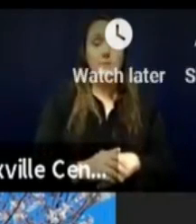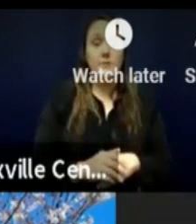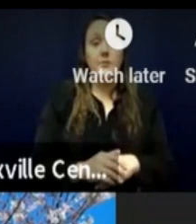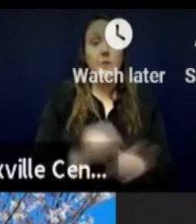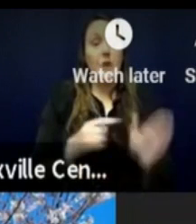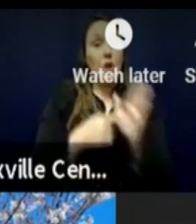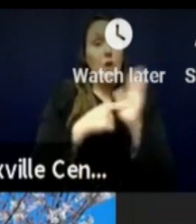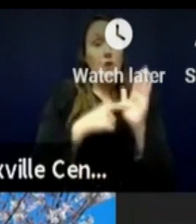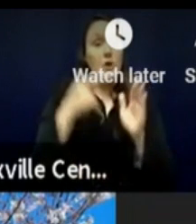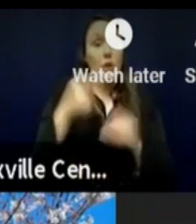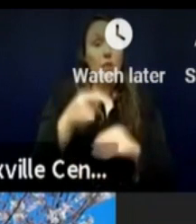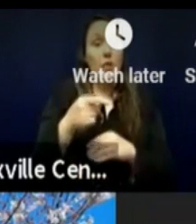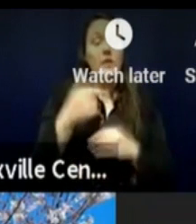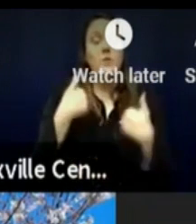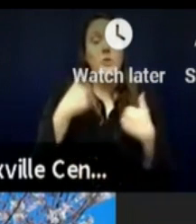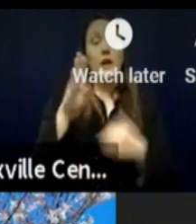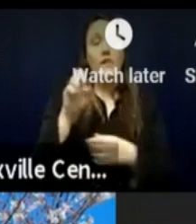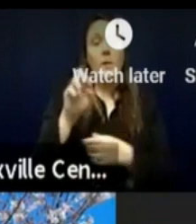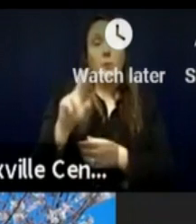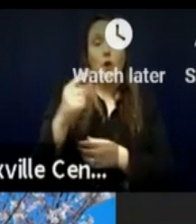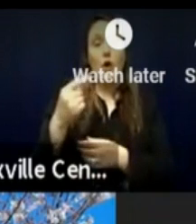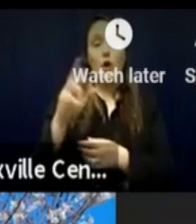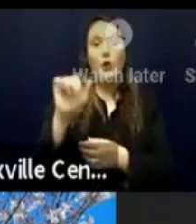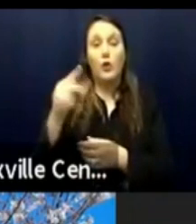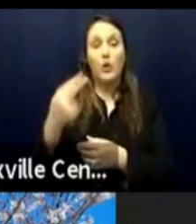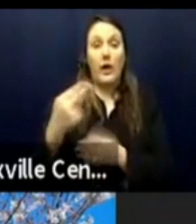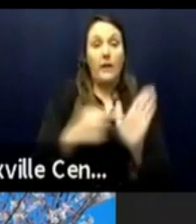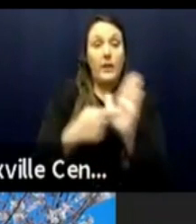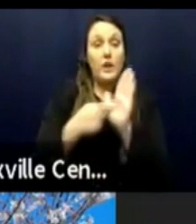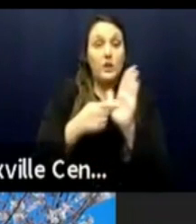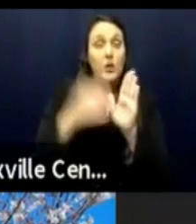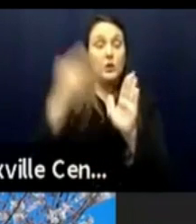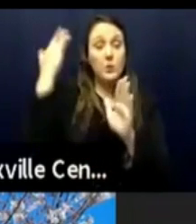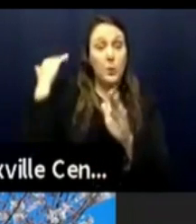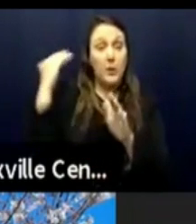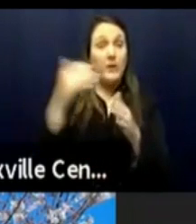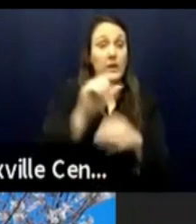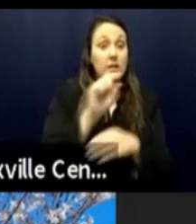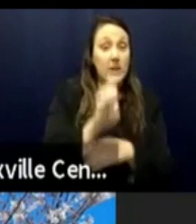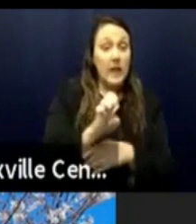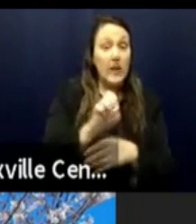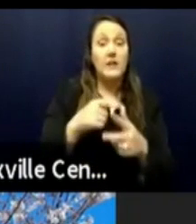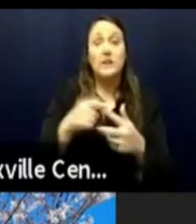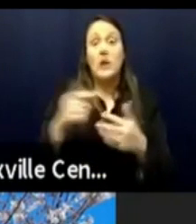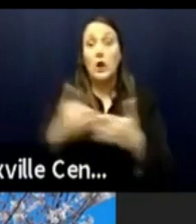TODAY IS ON OUR WEBSITE AT COVID.KNOXCOUNTY.GOV. MOVING TO THE FIRST BENCHMARK , THE STABILITY AND NEW CASES FOR